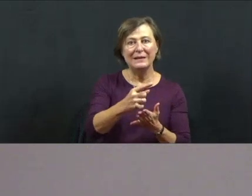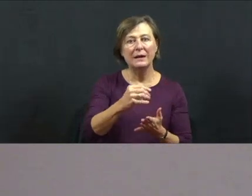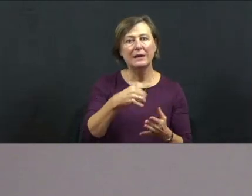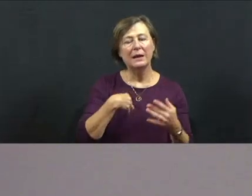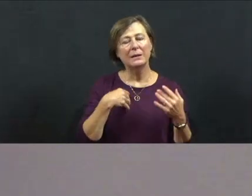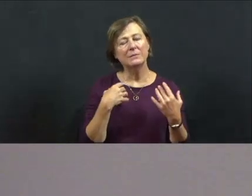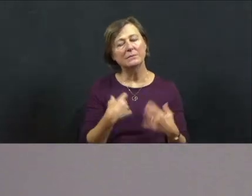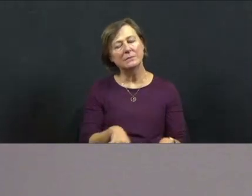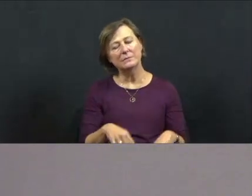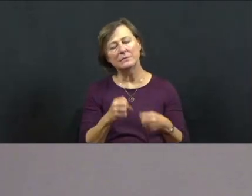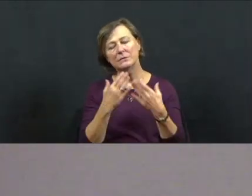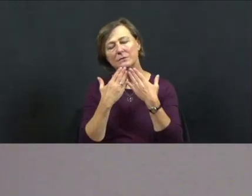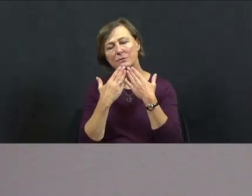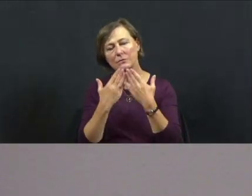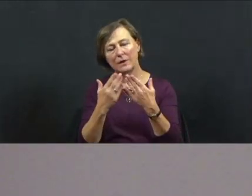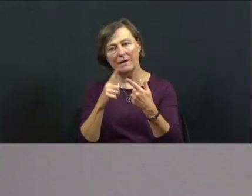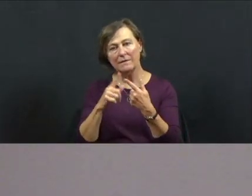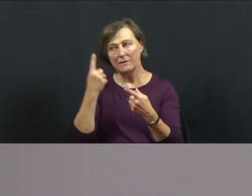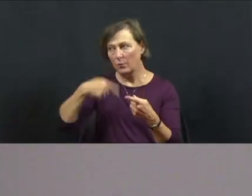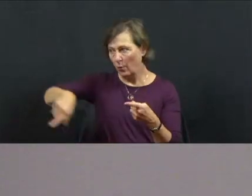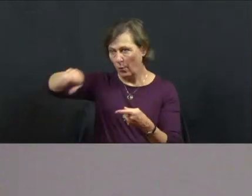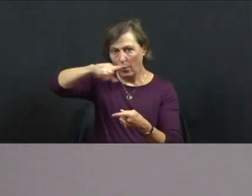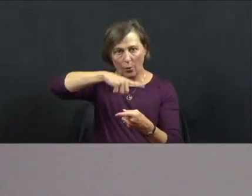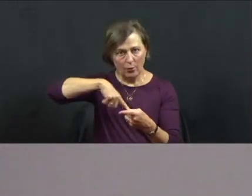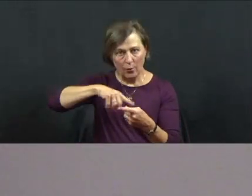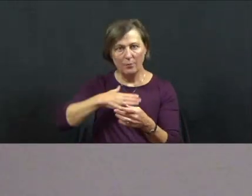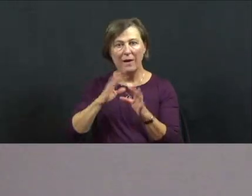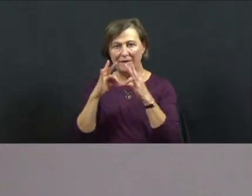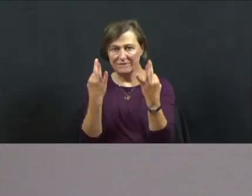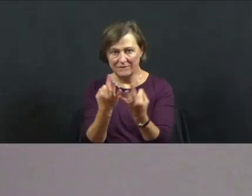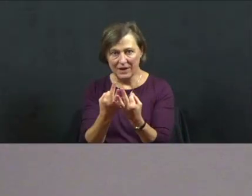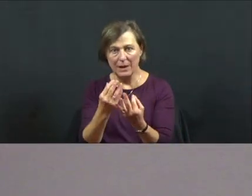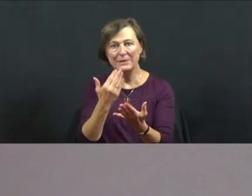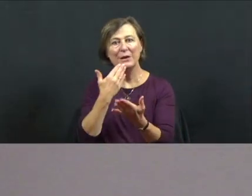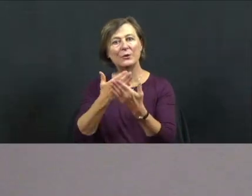grateful for those around me, my family and my good friends, who have taken the